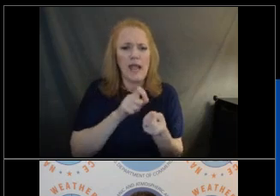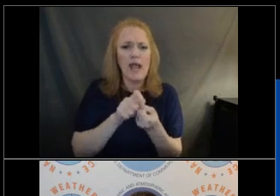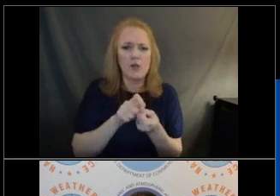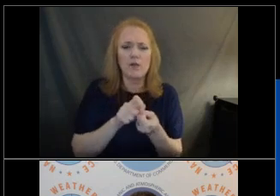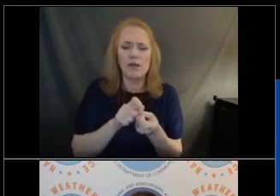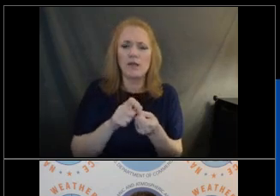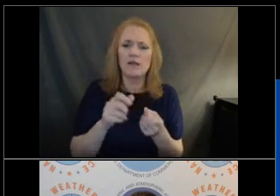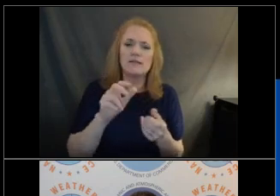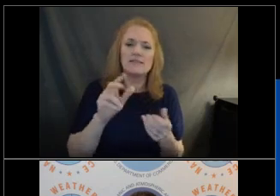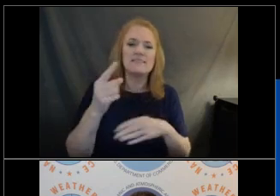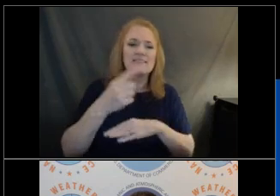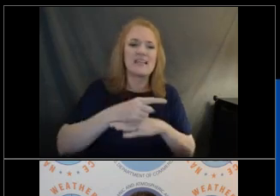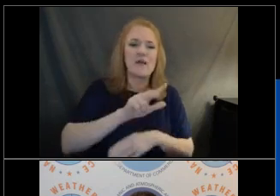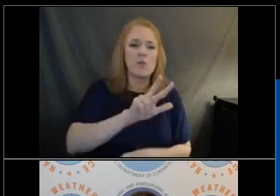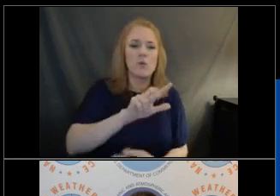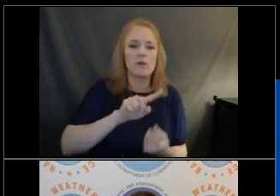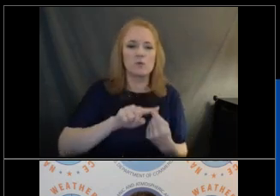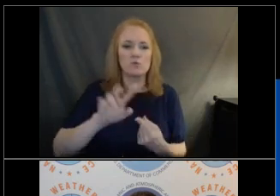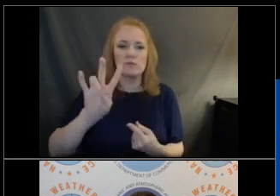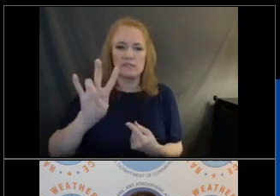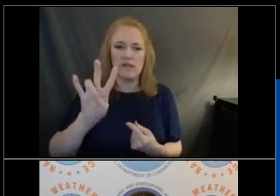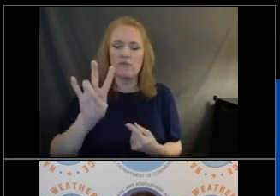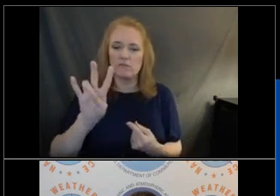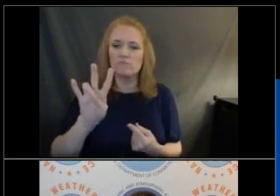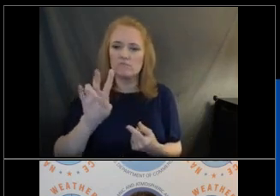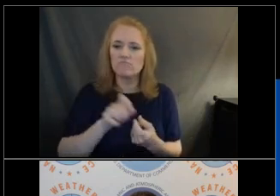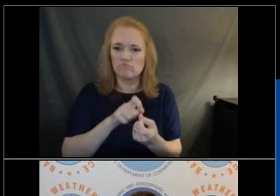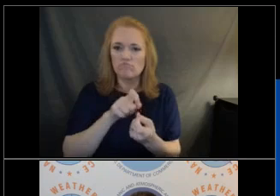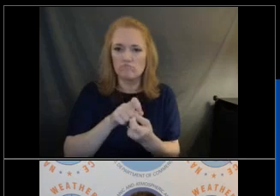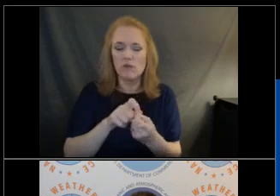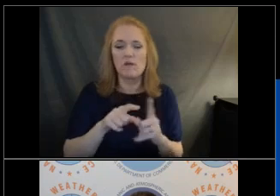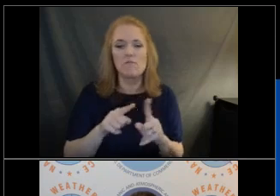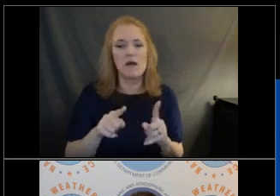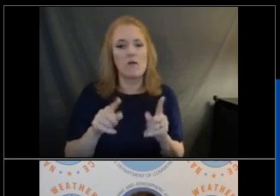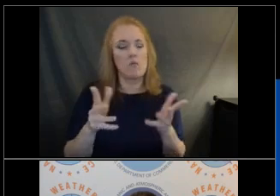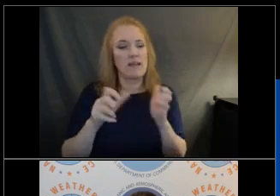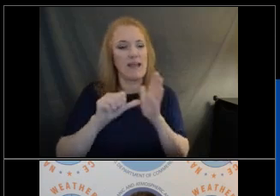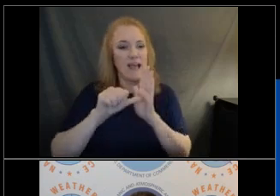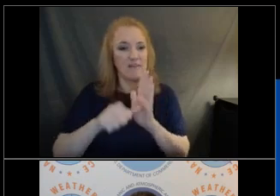through seven forecast would be. But I think it's important to emphasize with heat index,